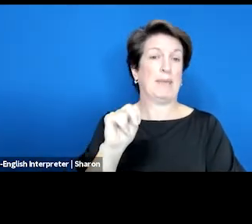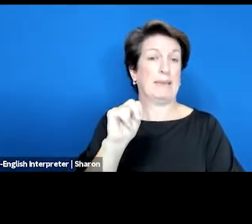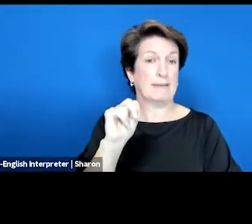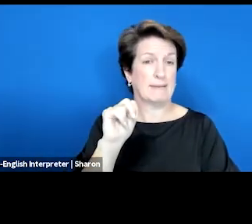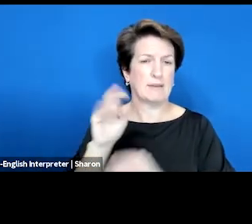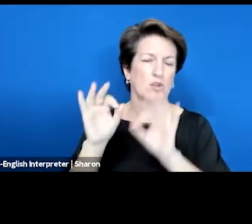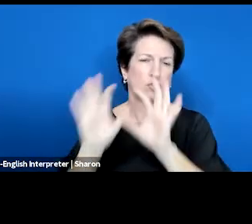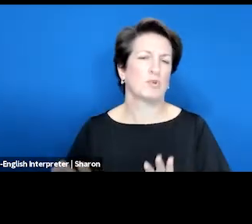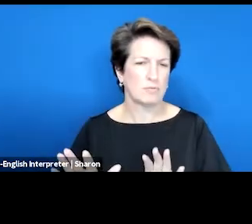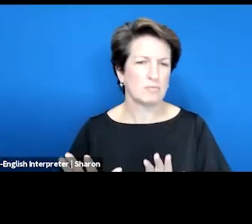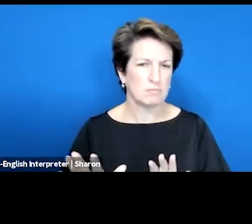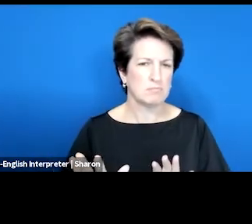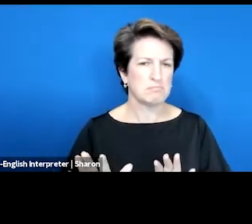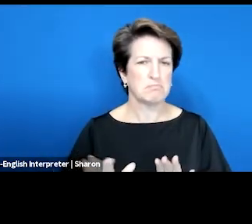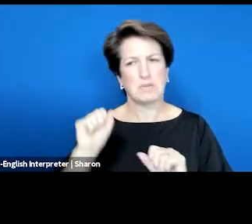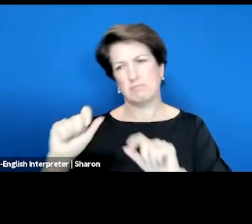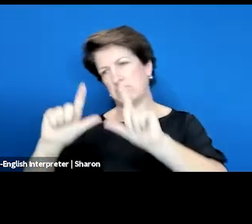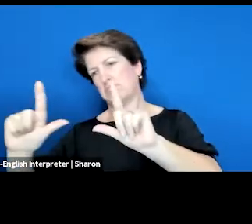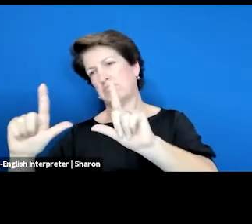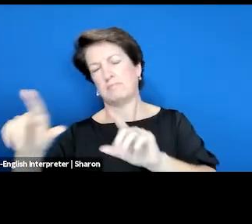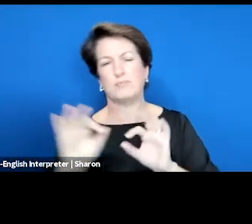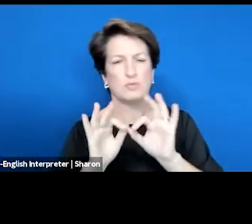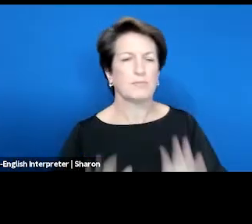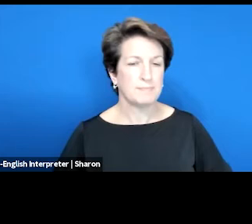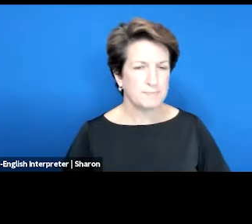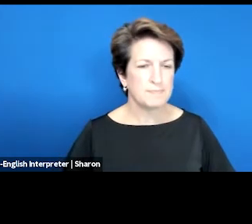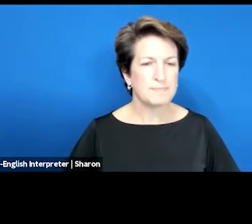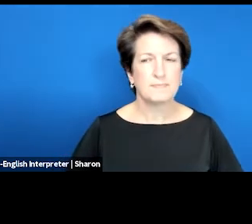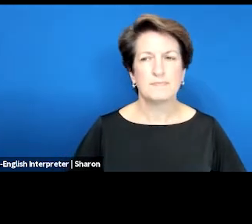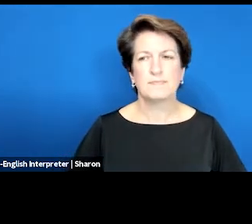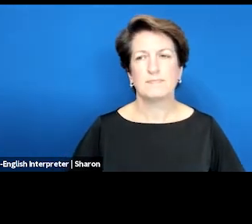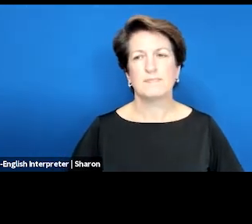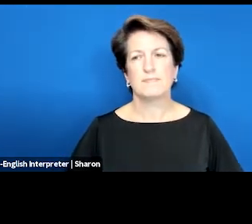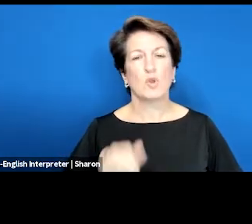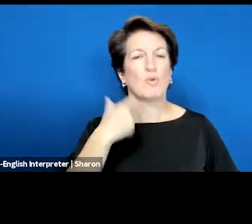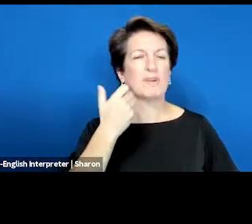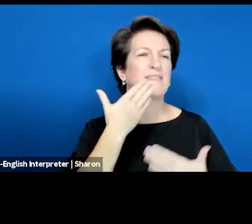learning beyond those of us that are here today. We are happy to say that both life captioning and ASL interpretation are available. If you need captioning please